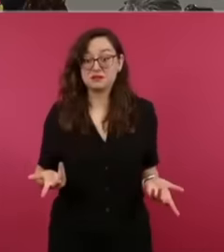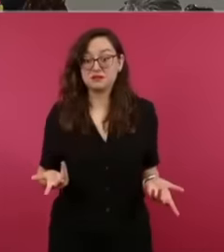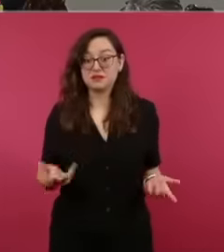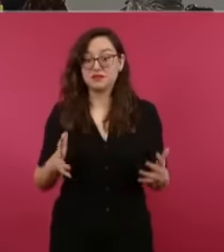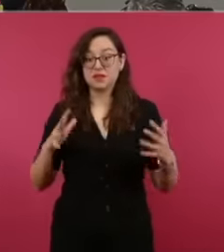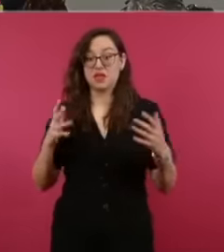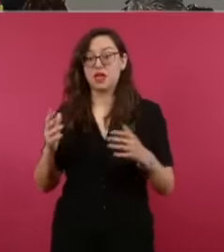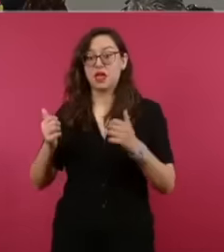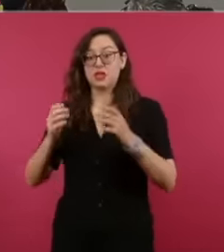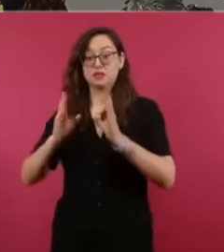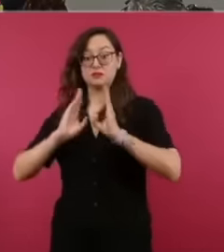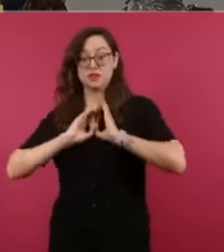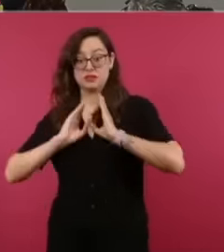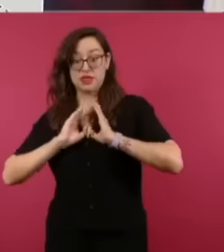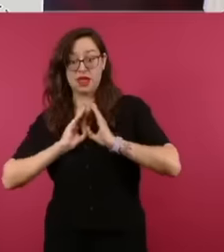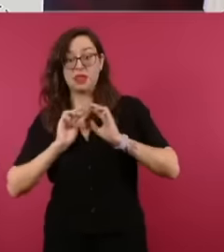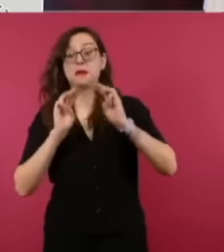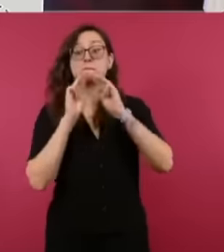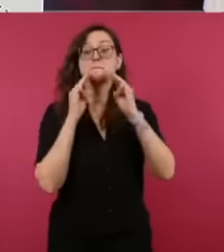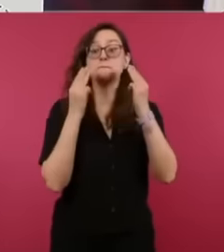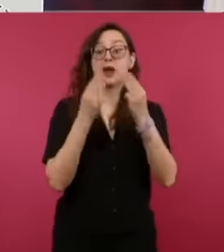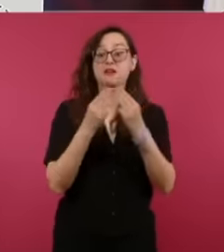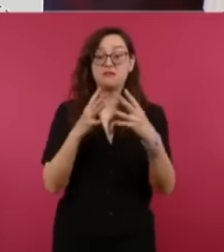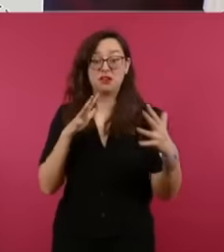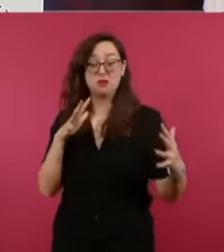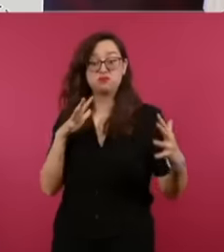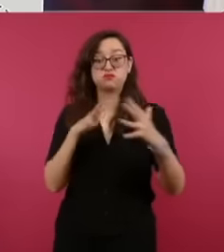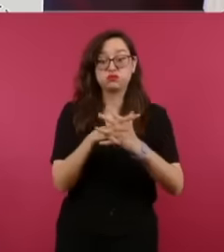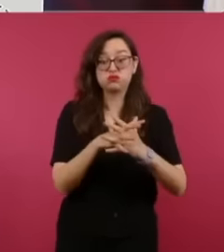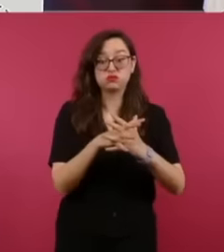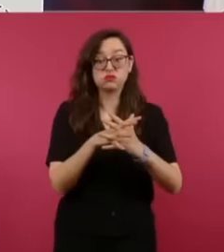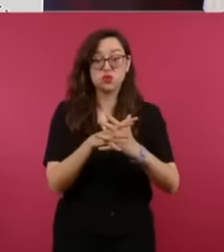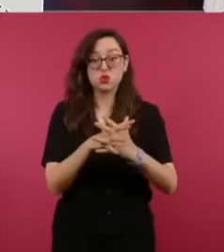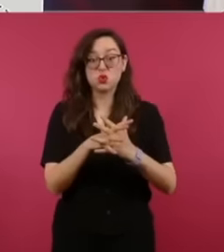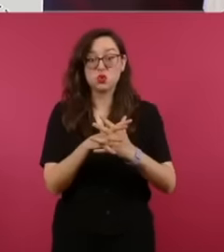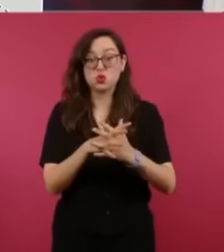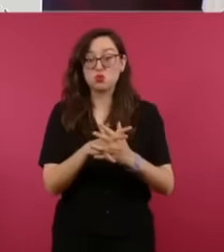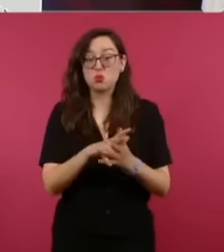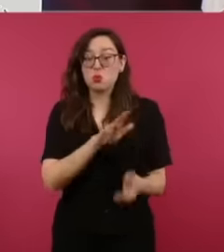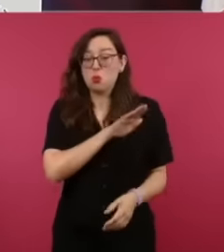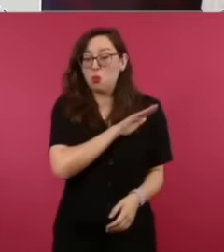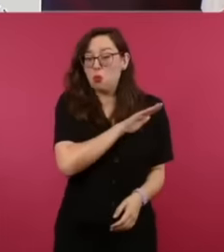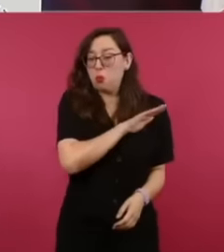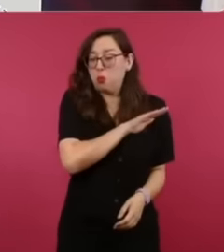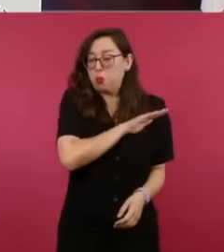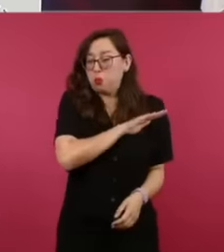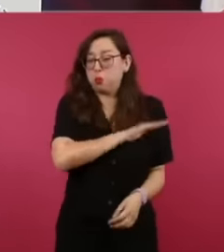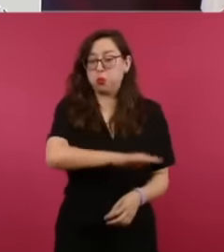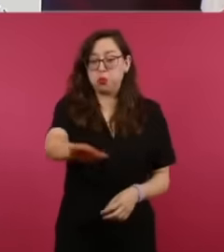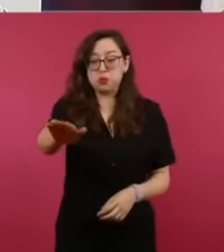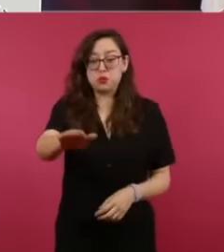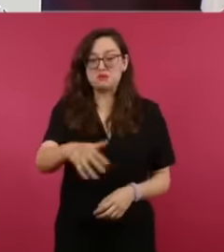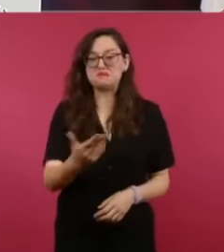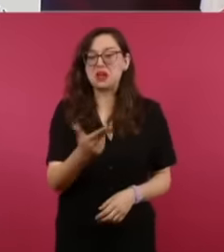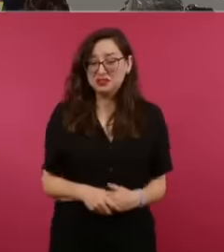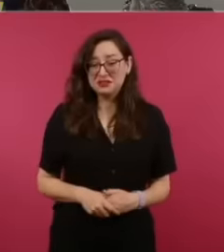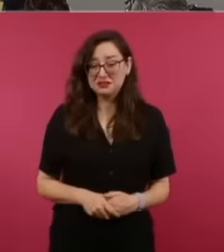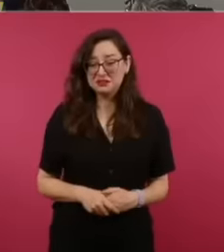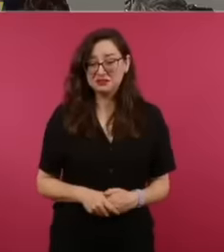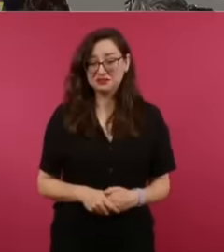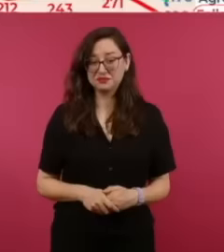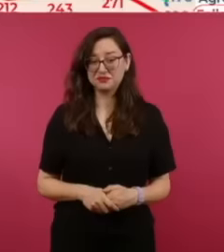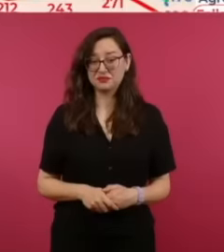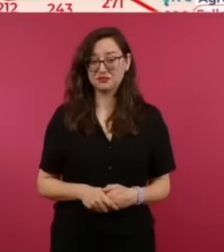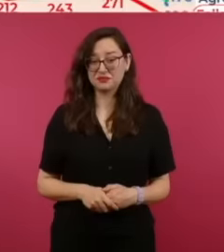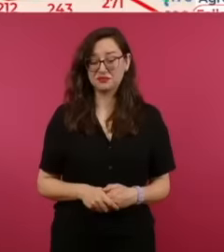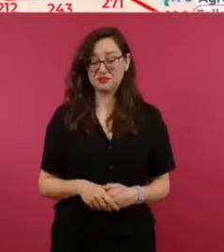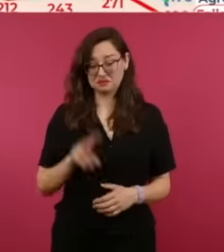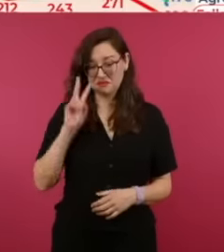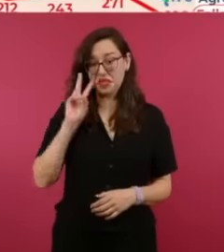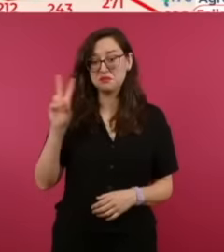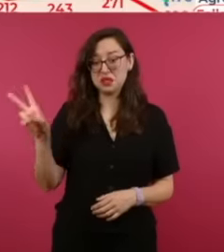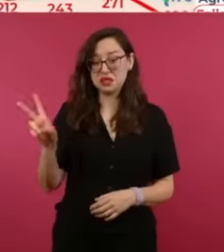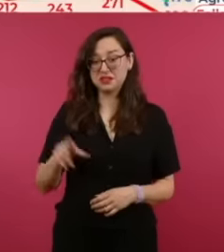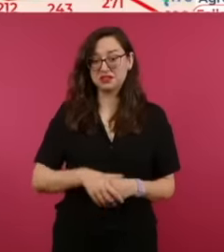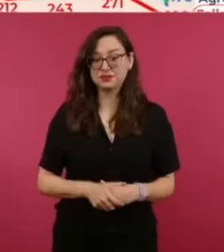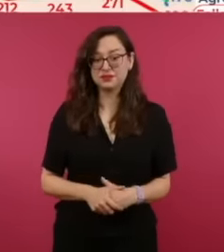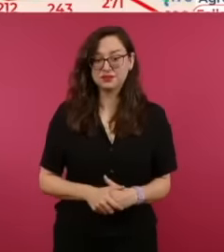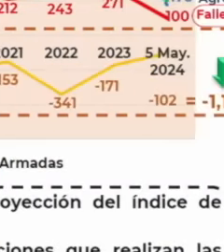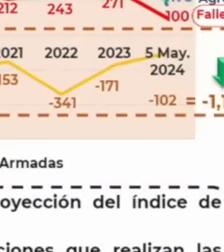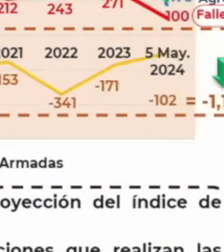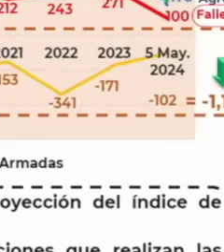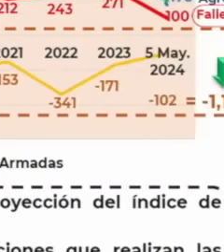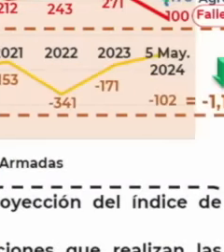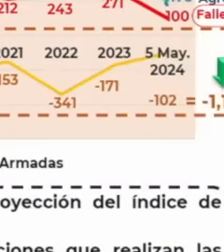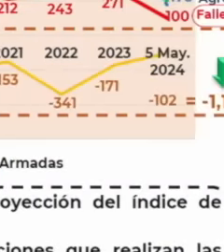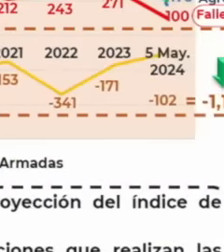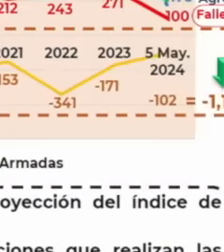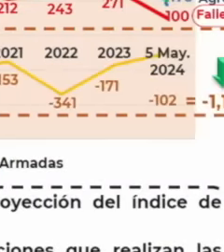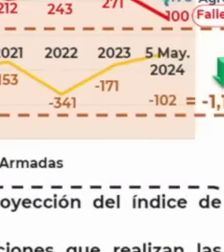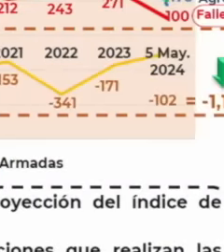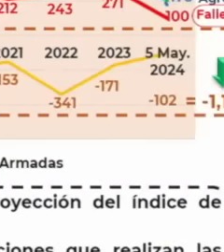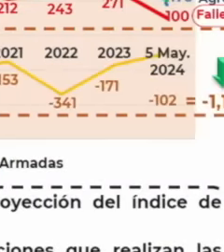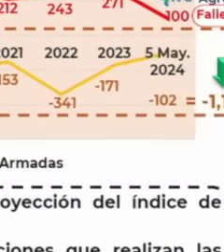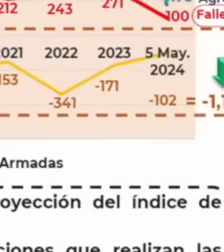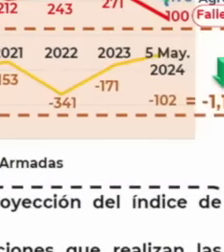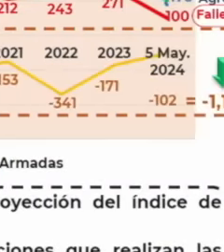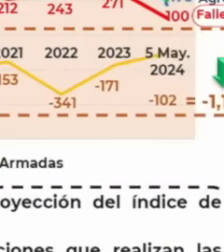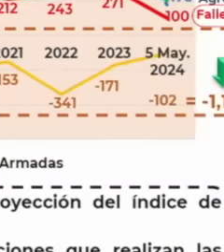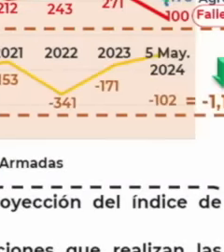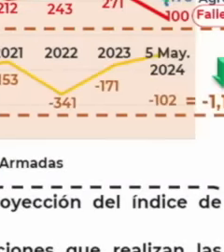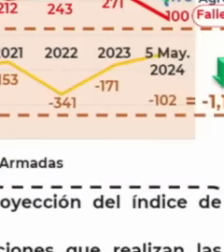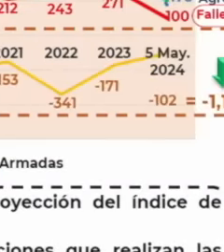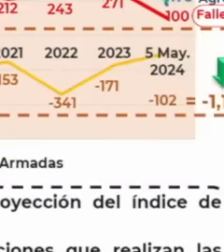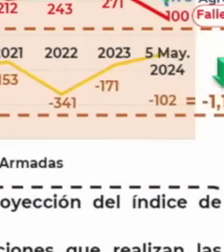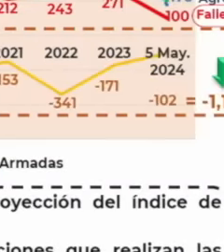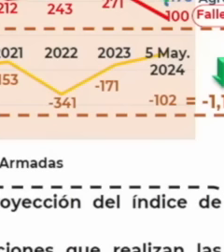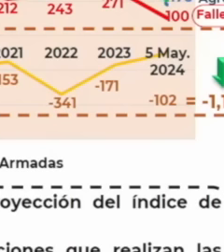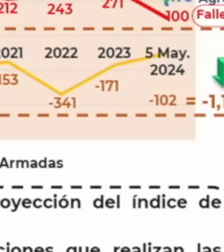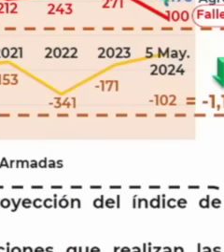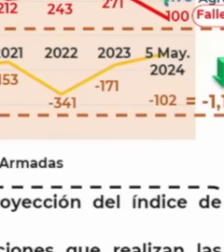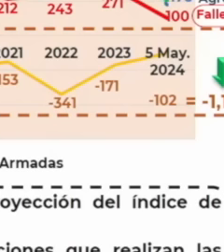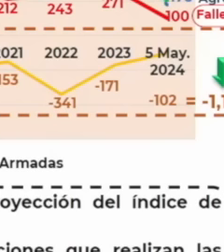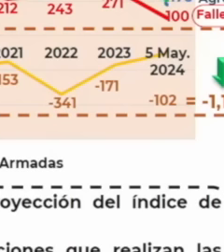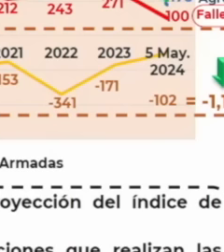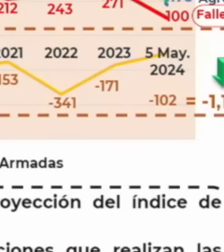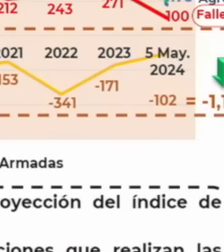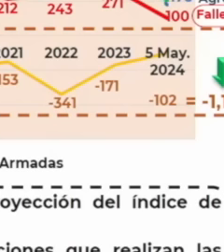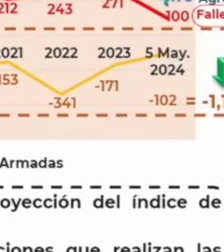clashes than those injured and detained, here it is 11, no, this is all, that's why when you say